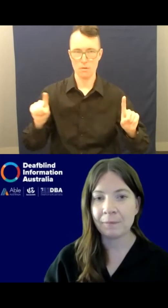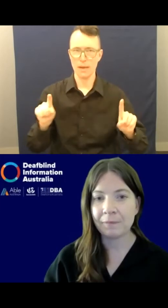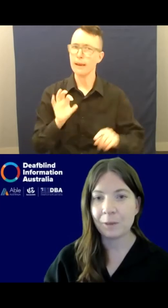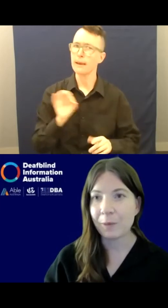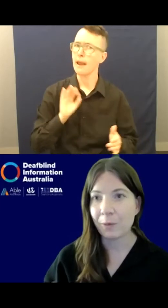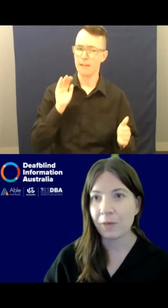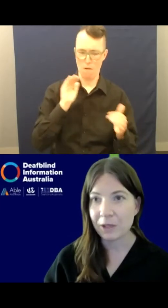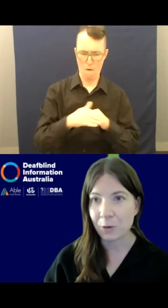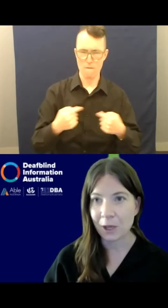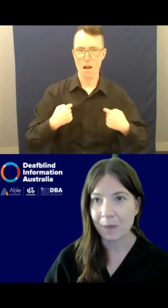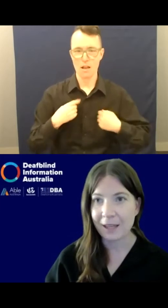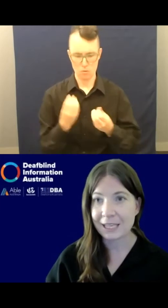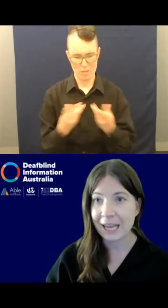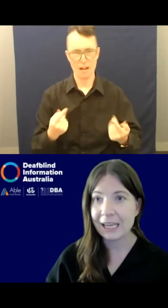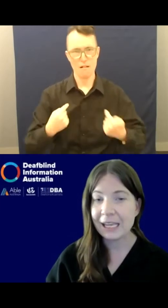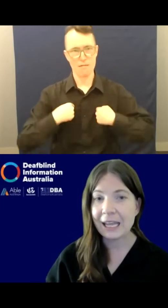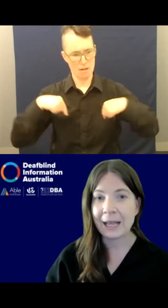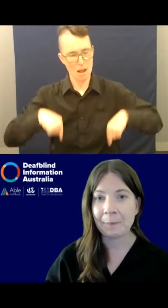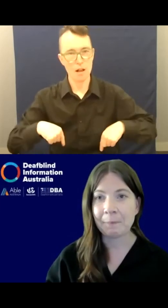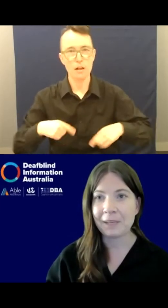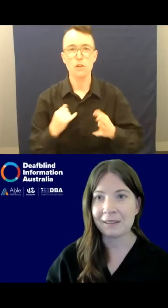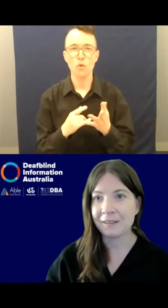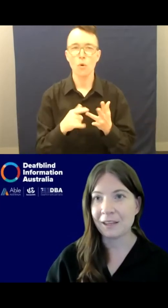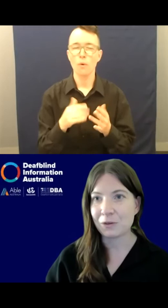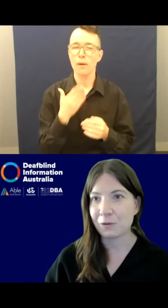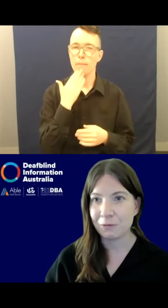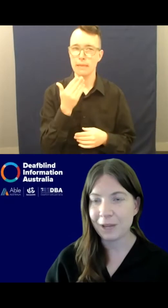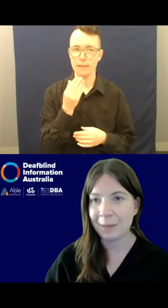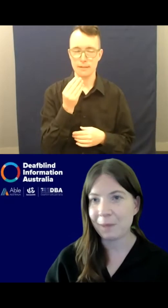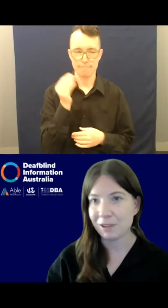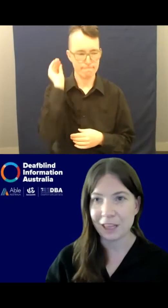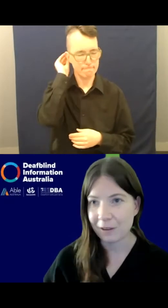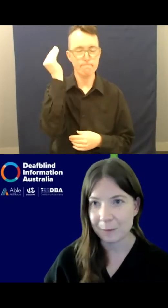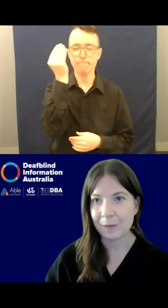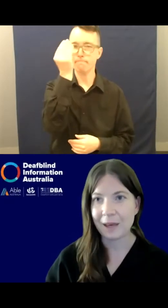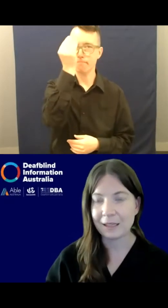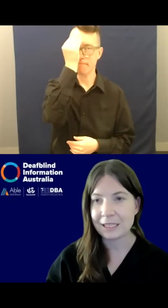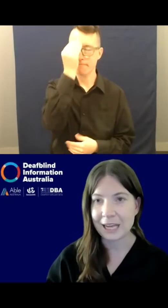the people that we are talking about today in the centre of everything that we speak about today.